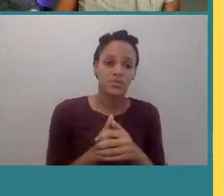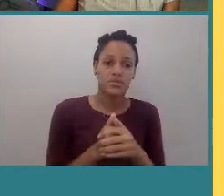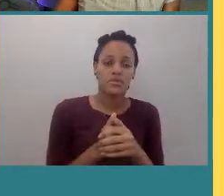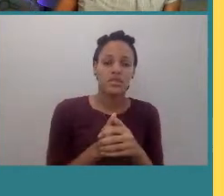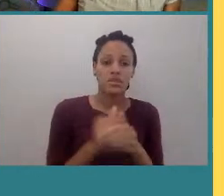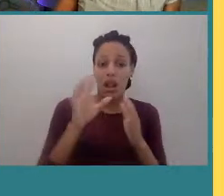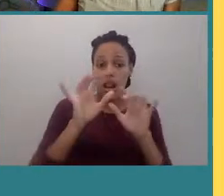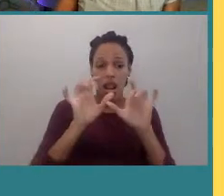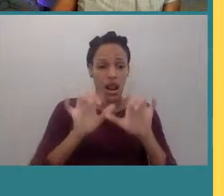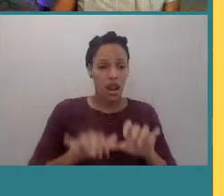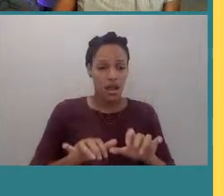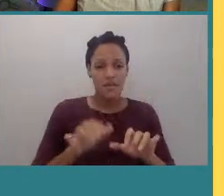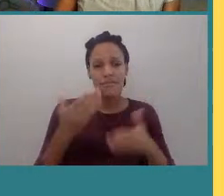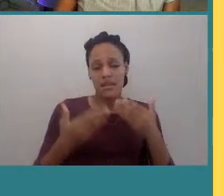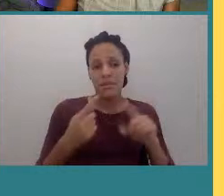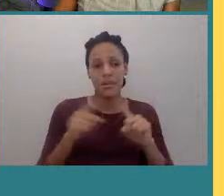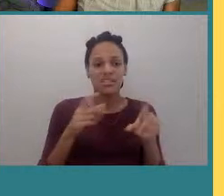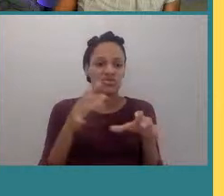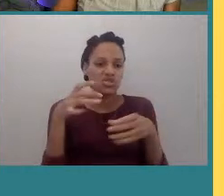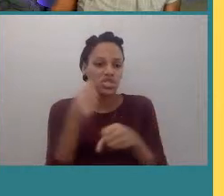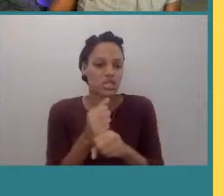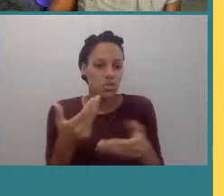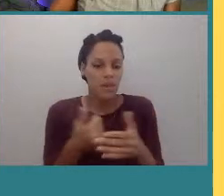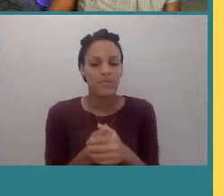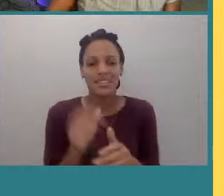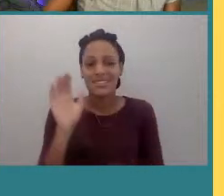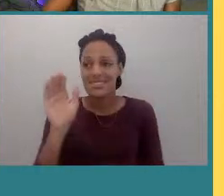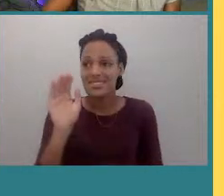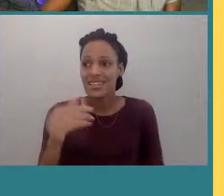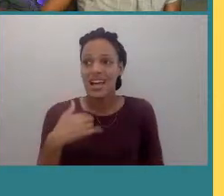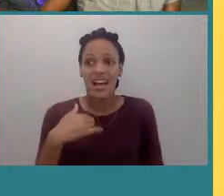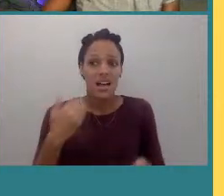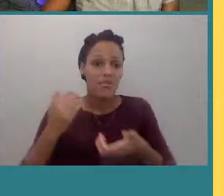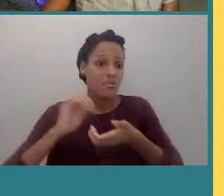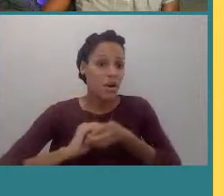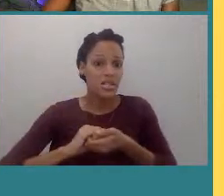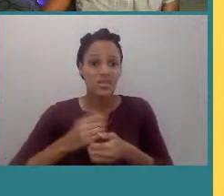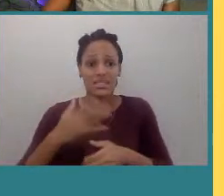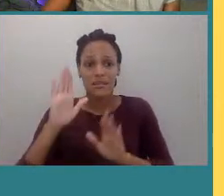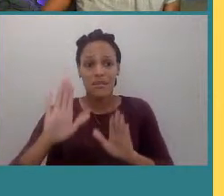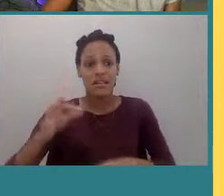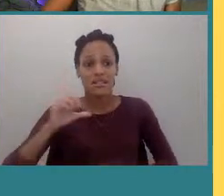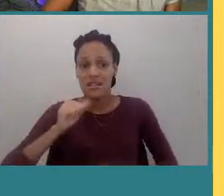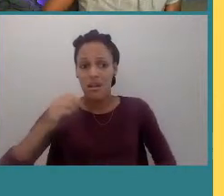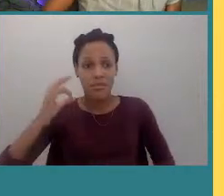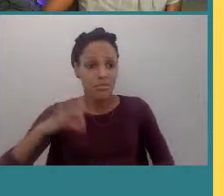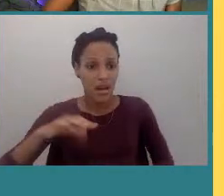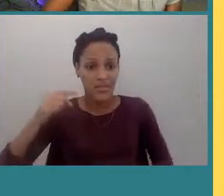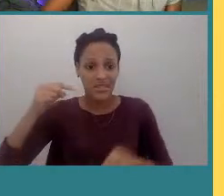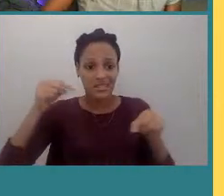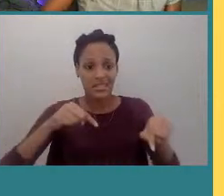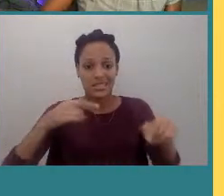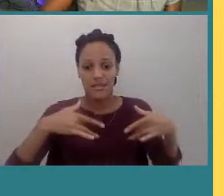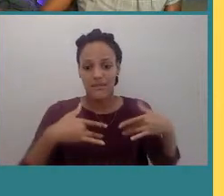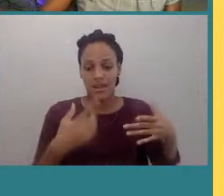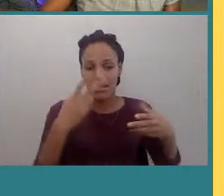skeptical. Do I want to spend money on a coach? I invest in creative coaches. I invest in